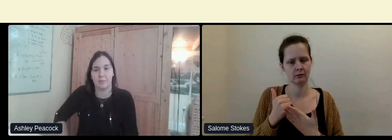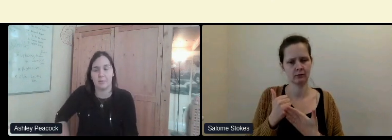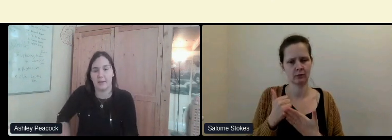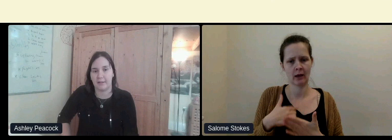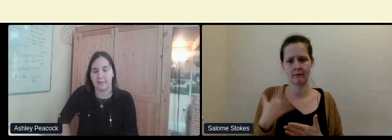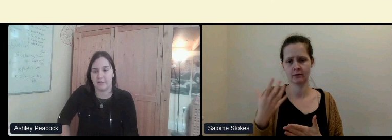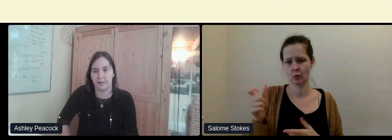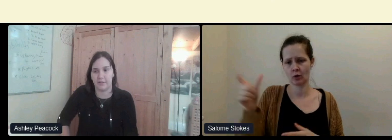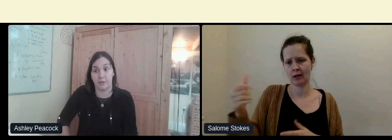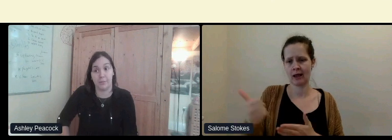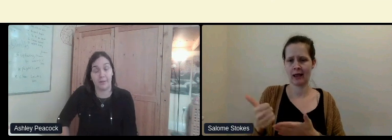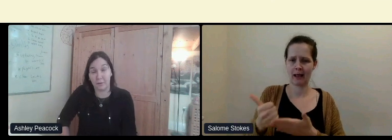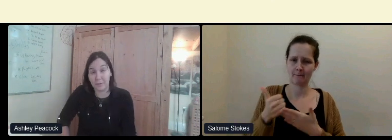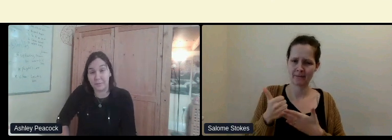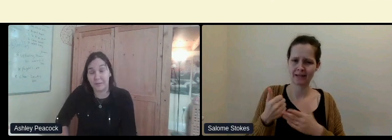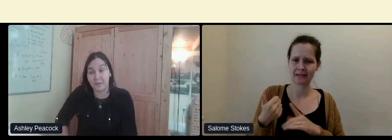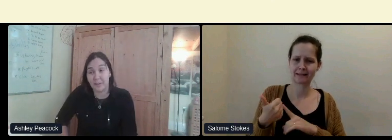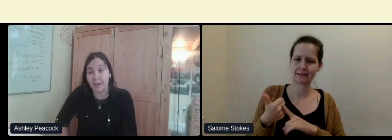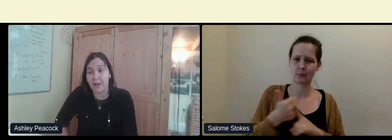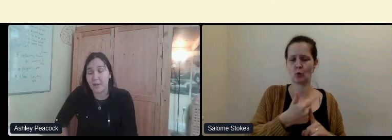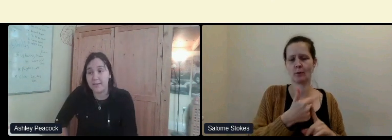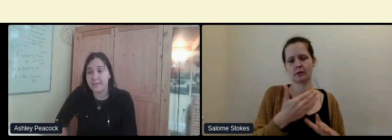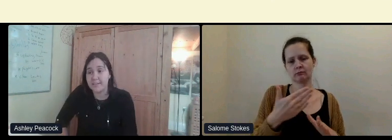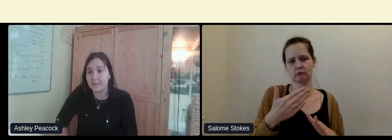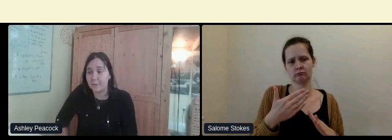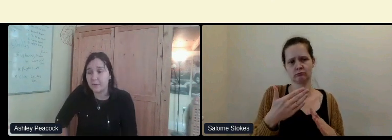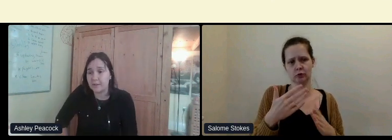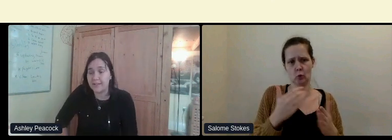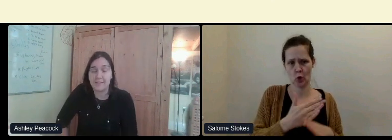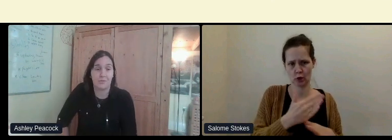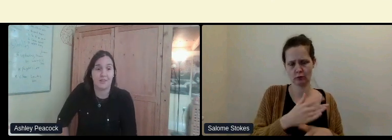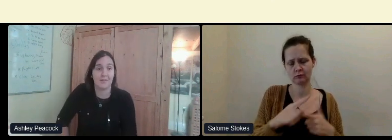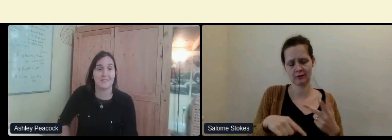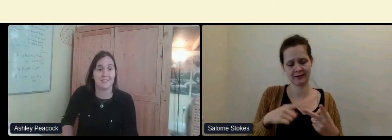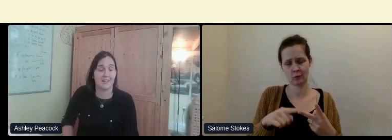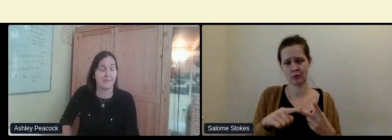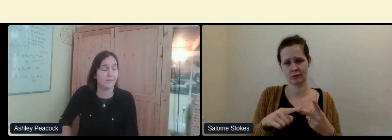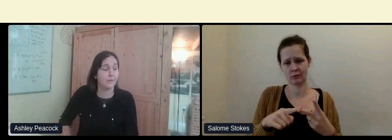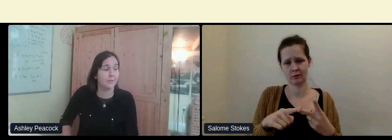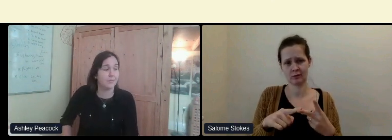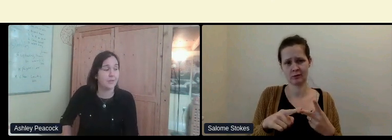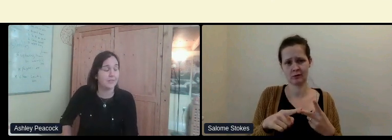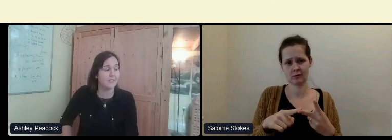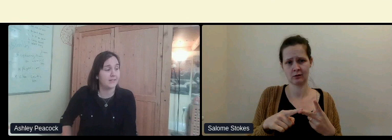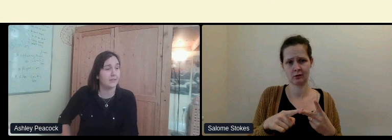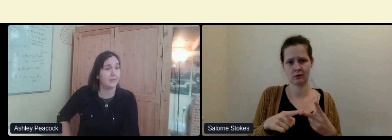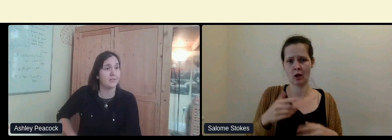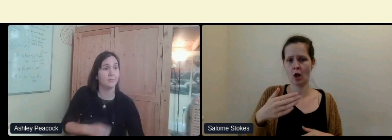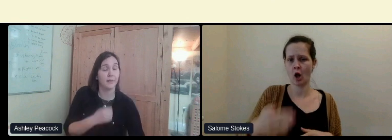my job and role. The second one is laundry apps. If I know that I'm really not sticking on top of